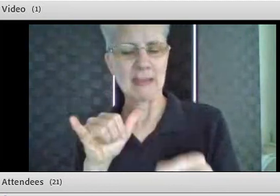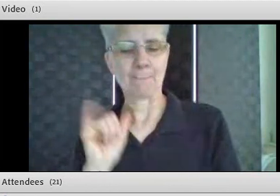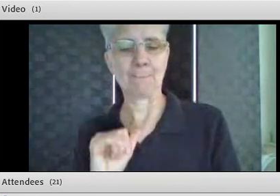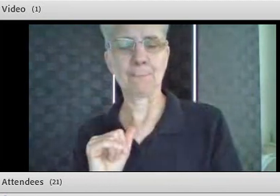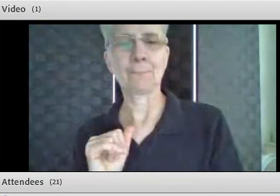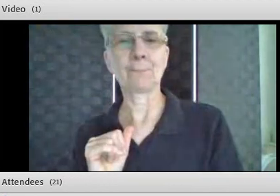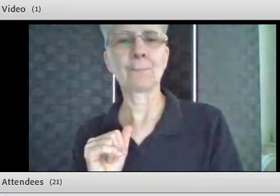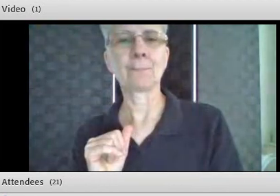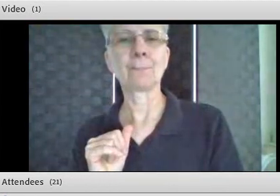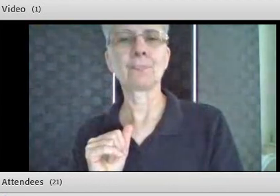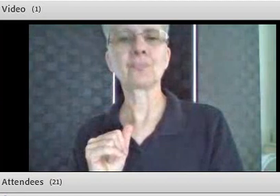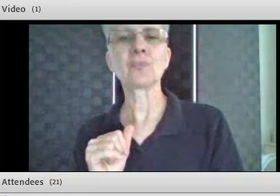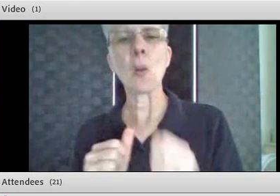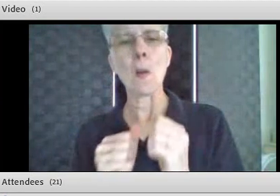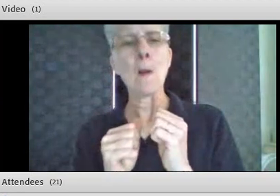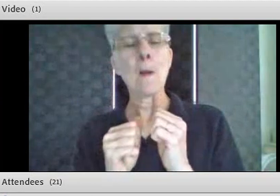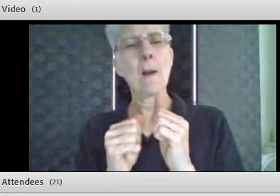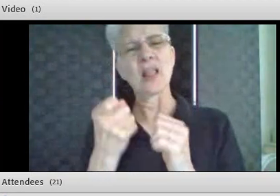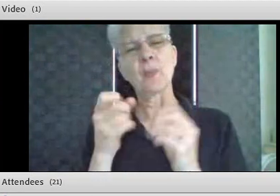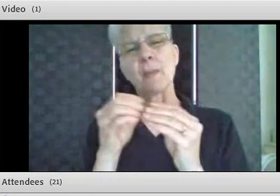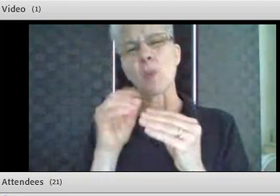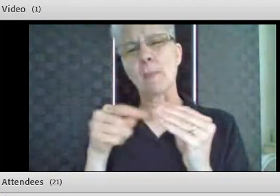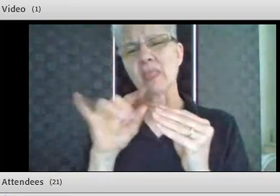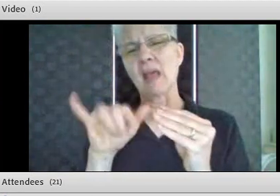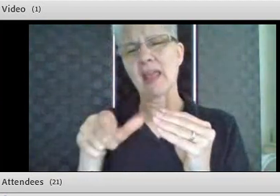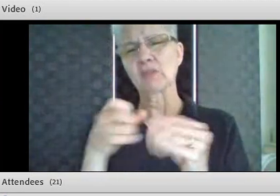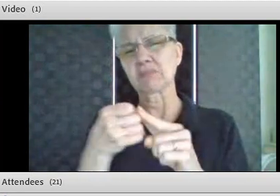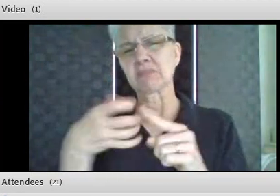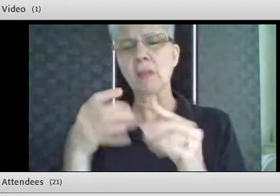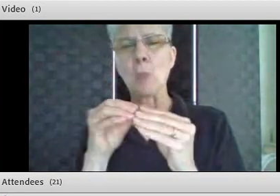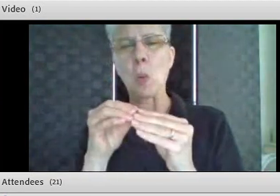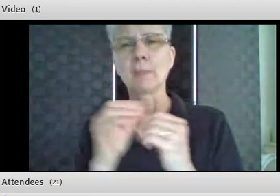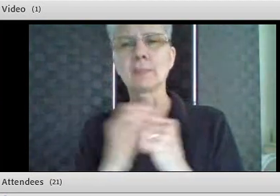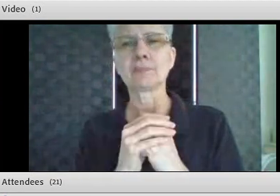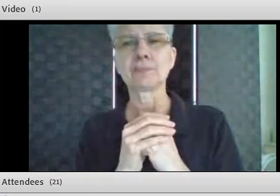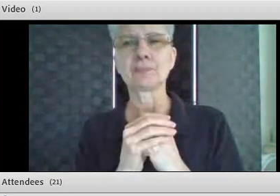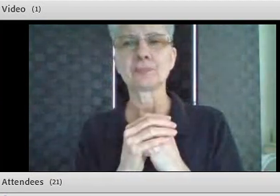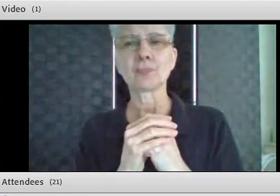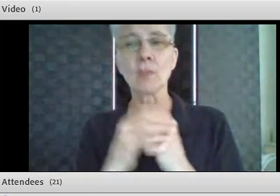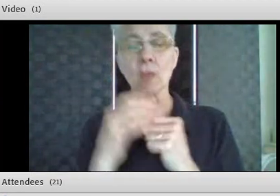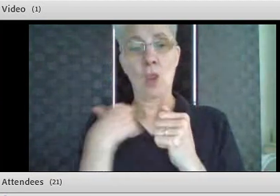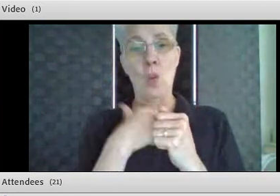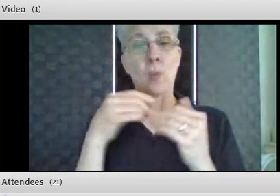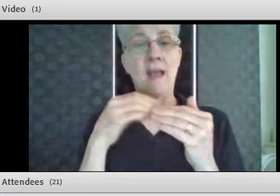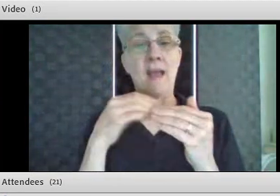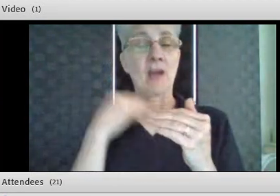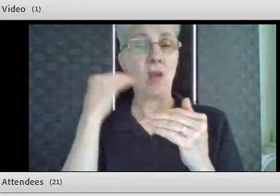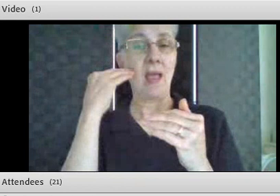so a little bit more on that later, and we have our headphones here with us too,